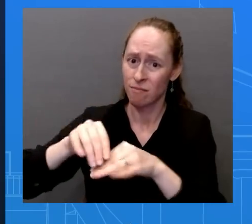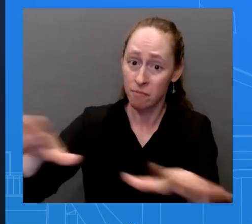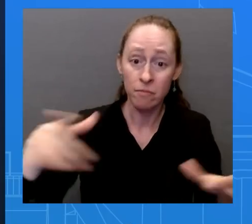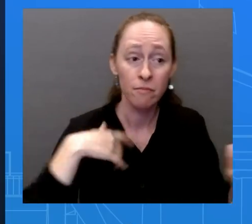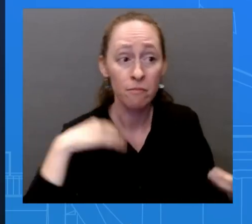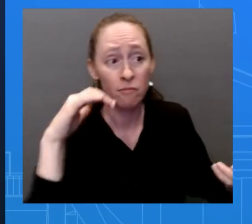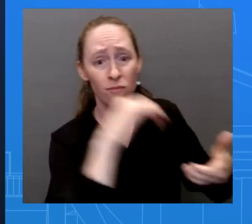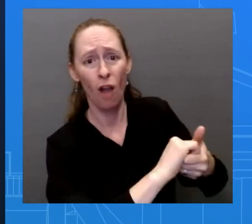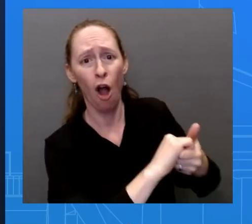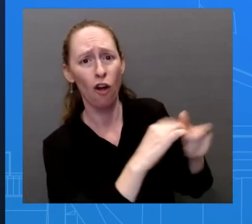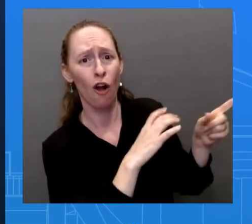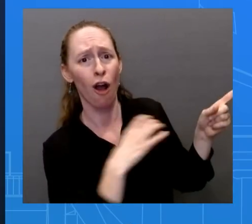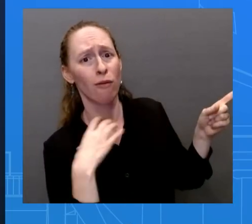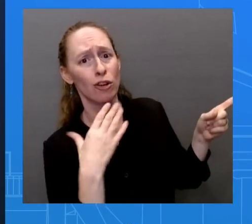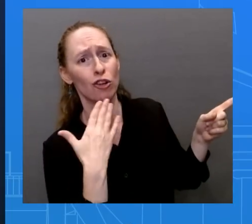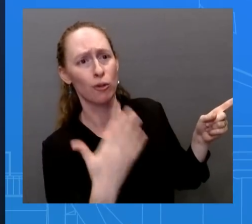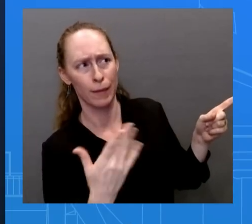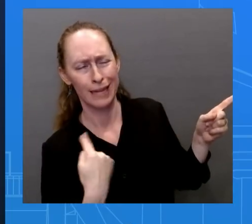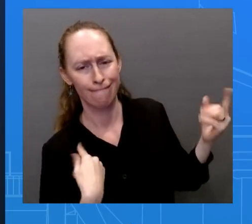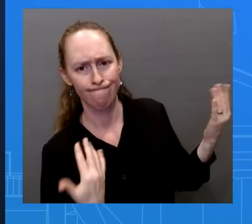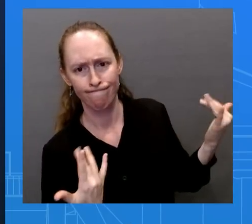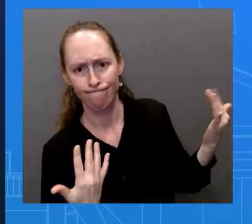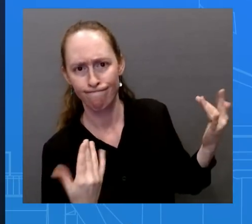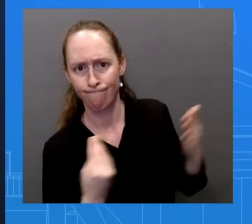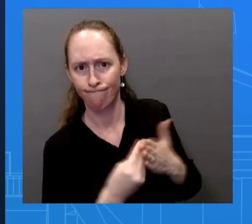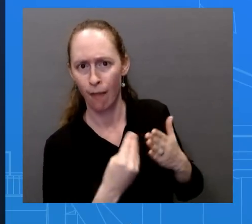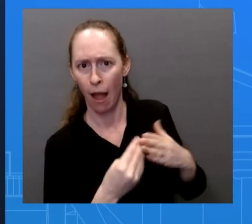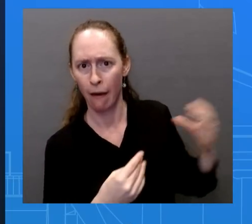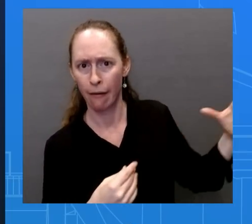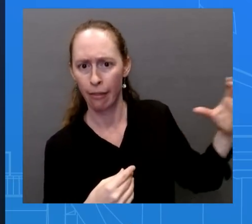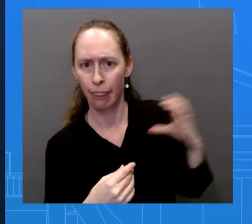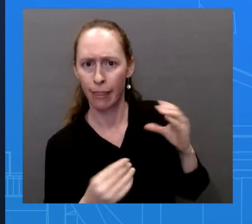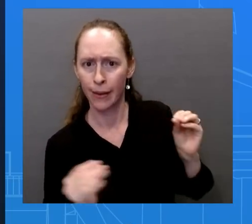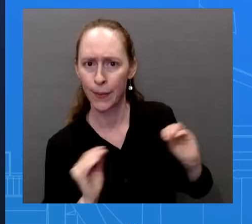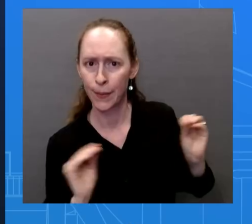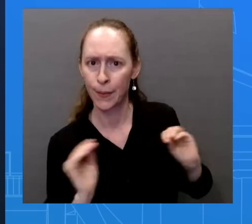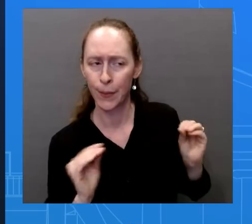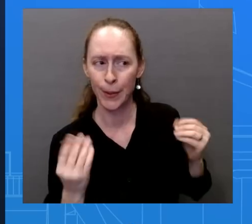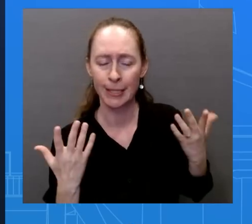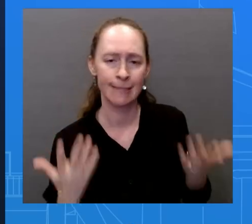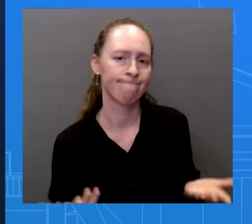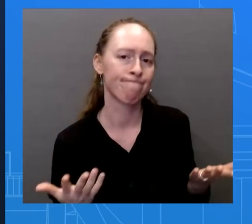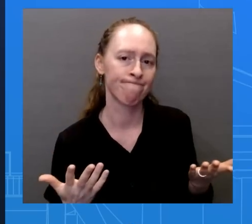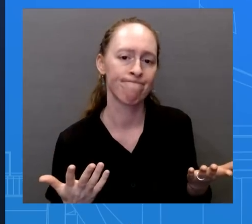has put the health and wellbeing of American people at risk. Ms. Jean-Pierre: Go ahead, April. The Press: All right, Dr. Jha.